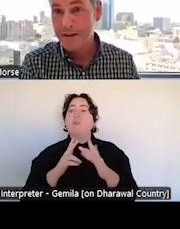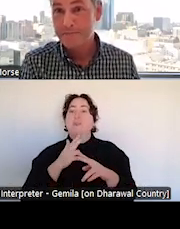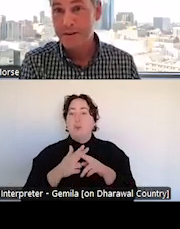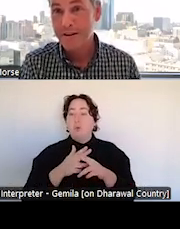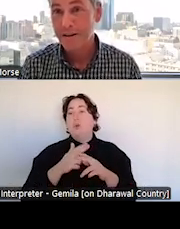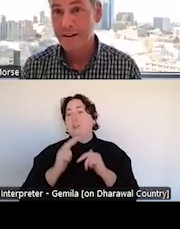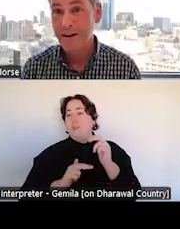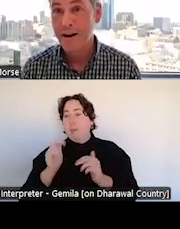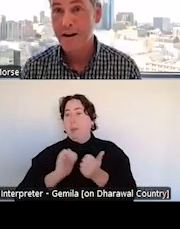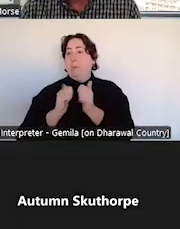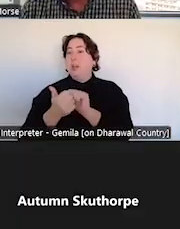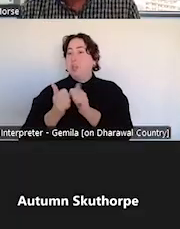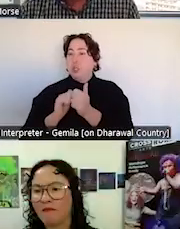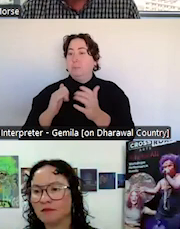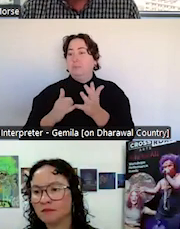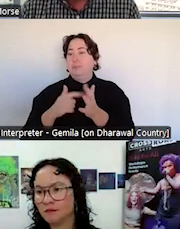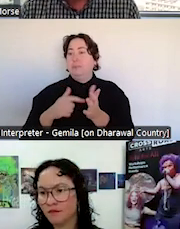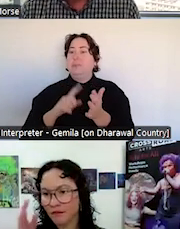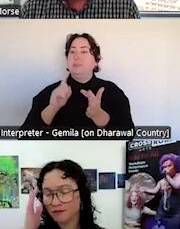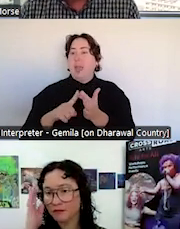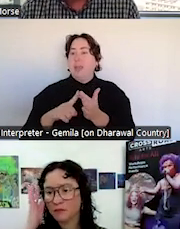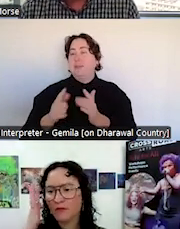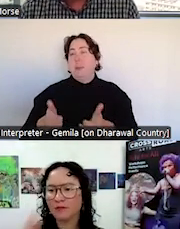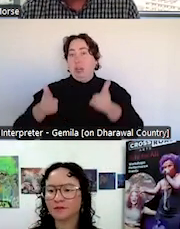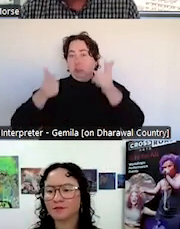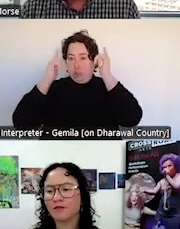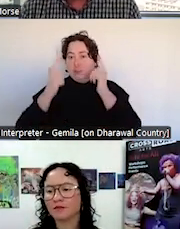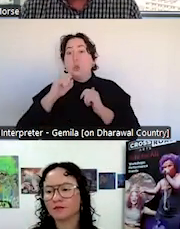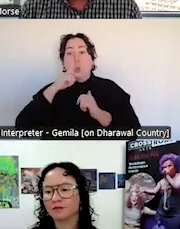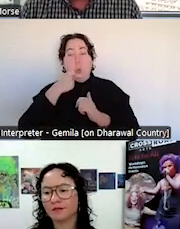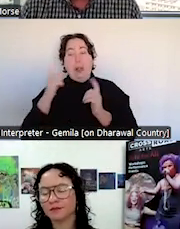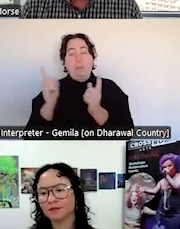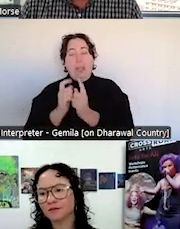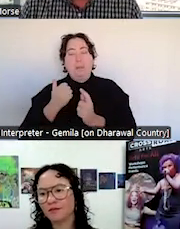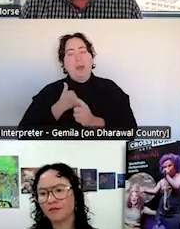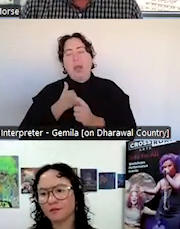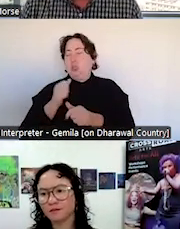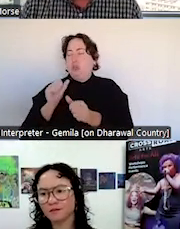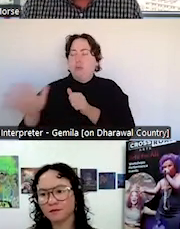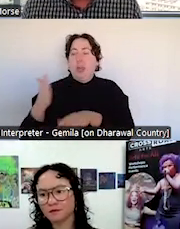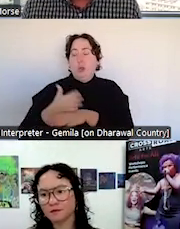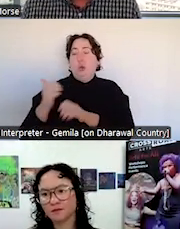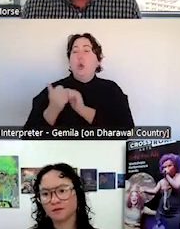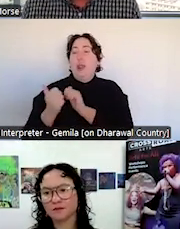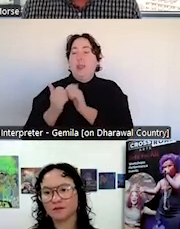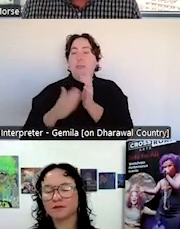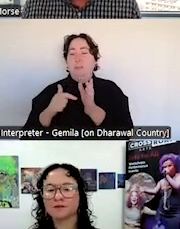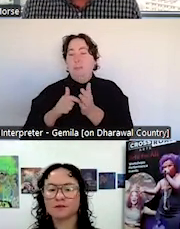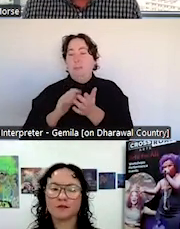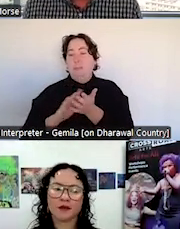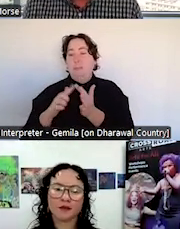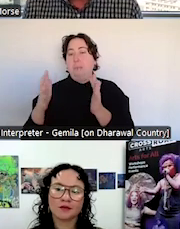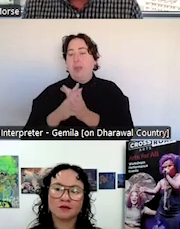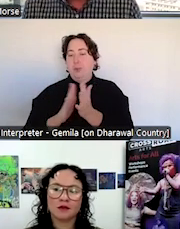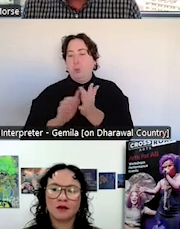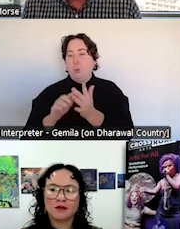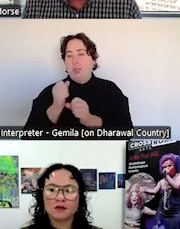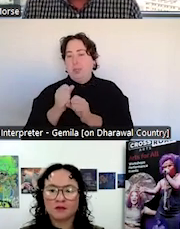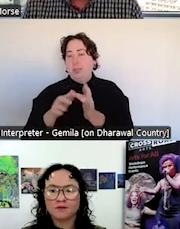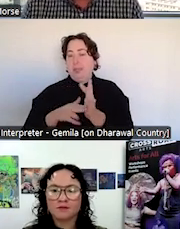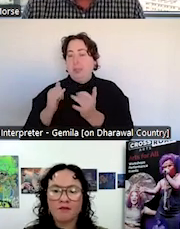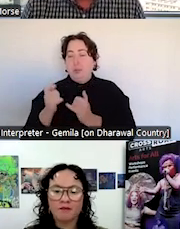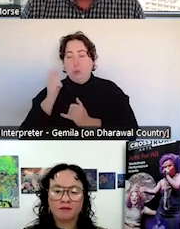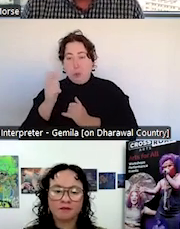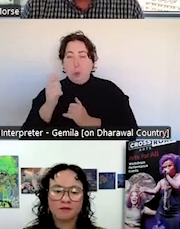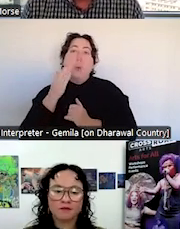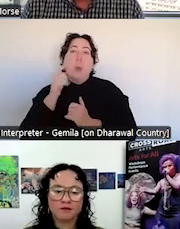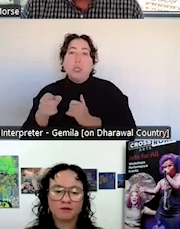meet my colleague Matthew Higgins, but as you consider your Plus1 campaign, you also have